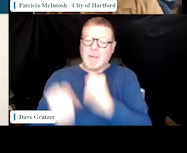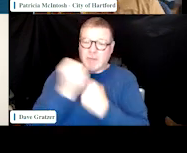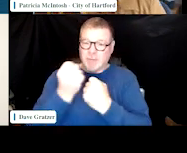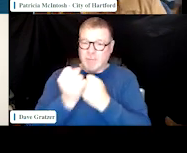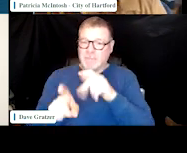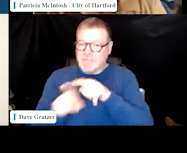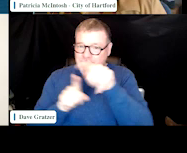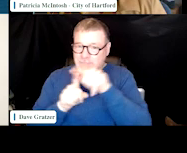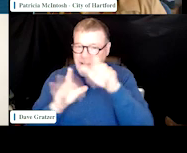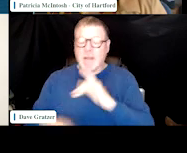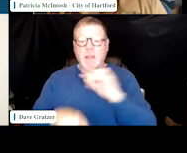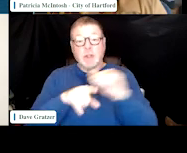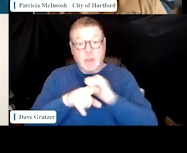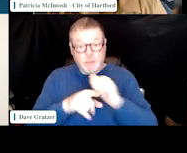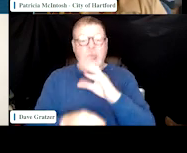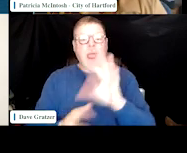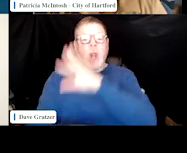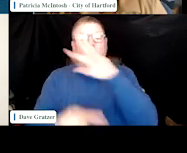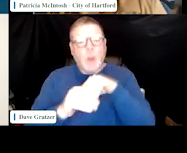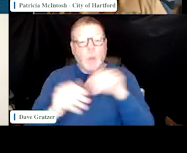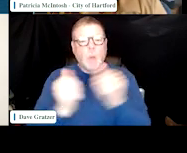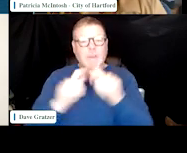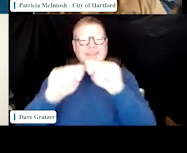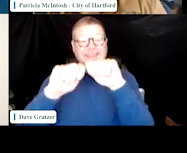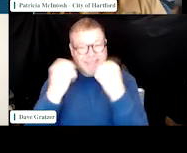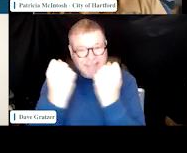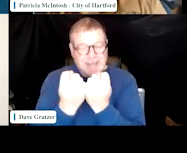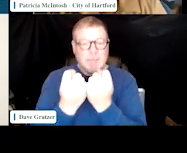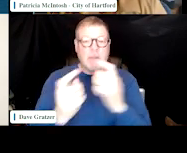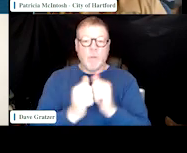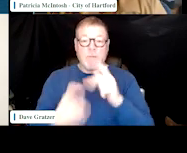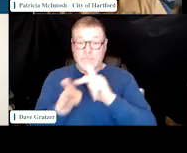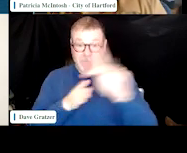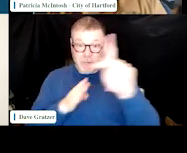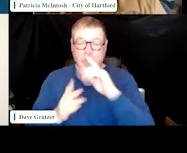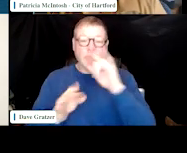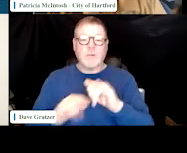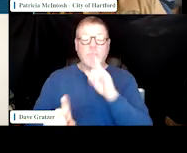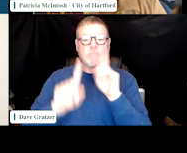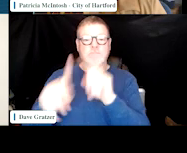and embedded in teams of professionals tasked with responding to crisis calls in the community.